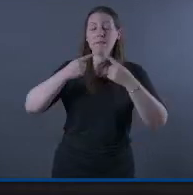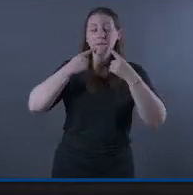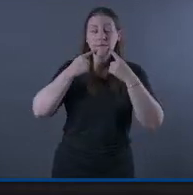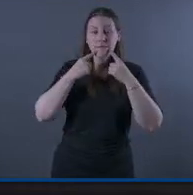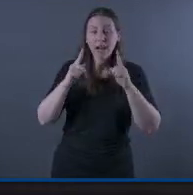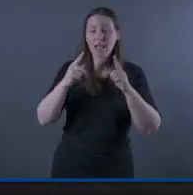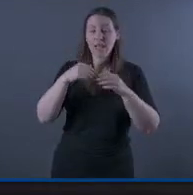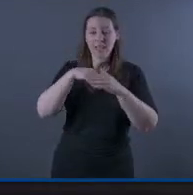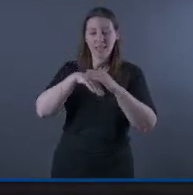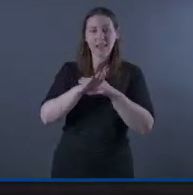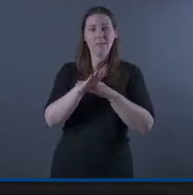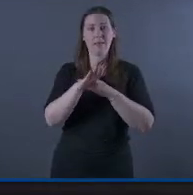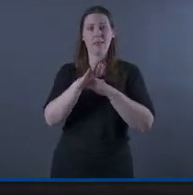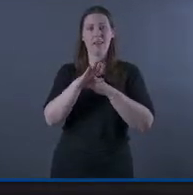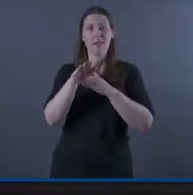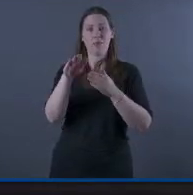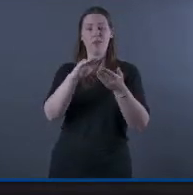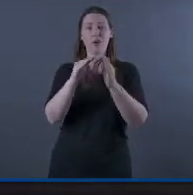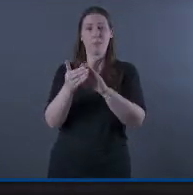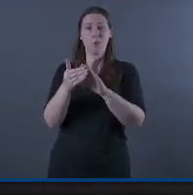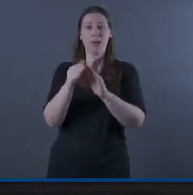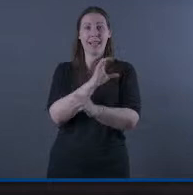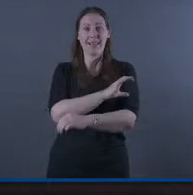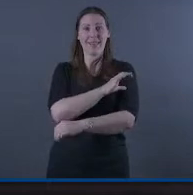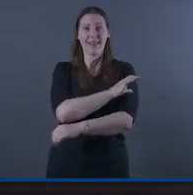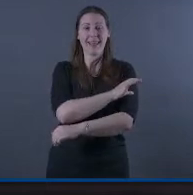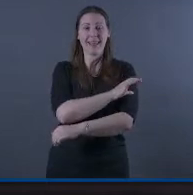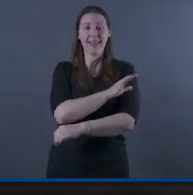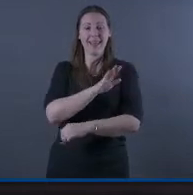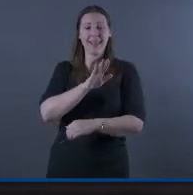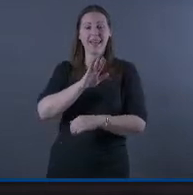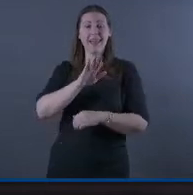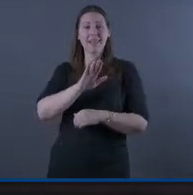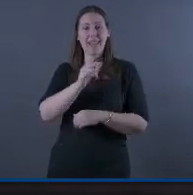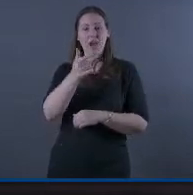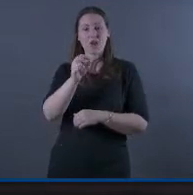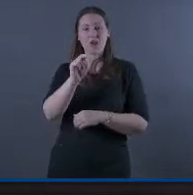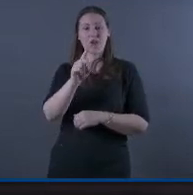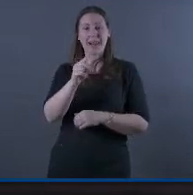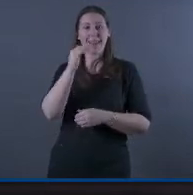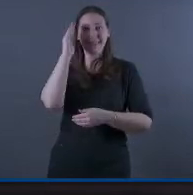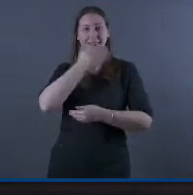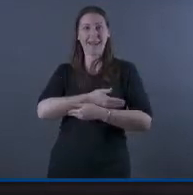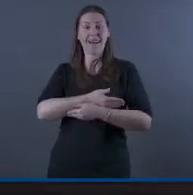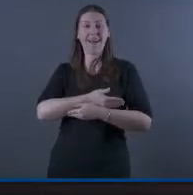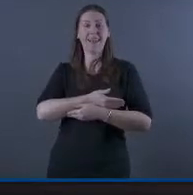their grandson who happens to be an employee of ours was volunteering that day at the community vaccination center.